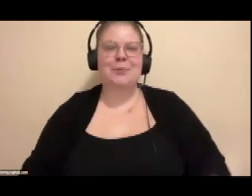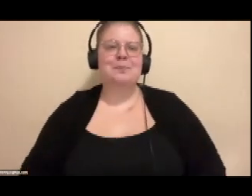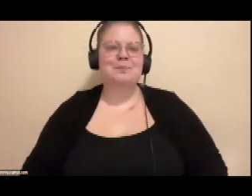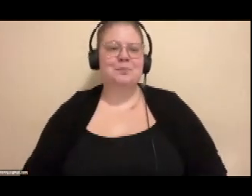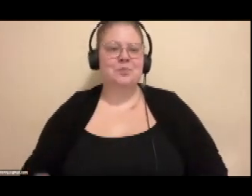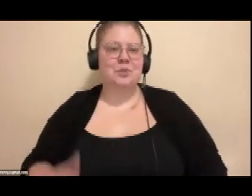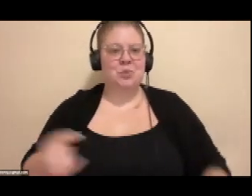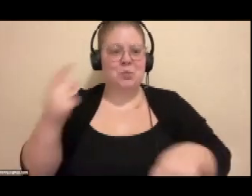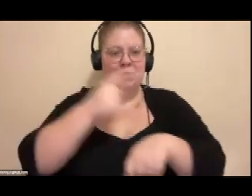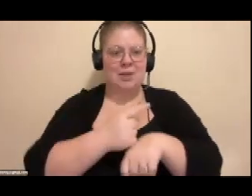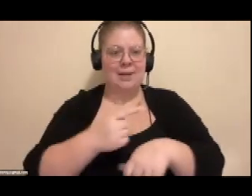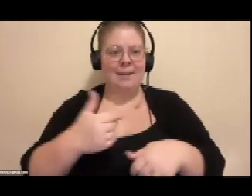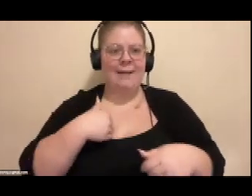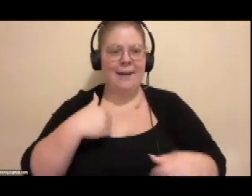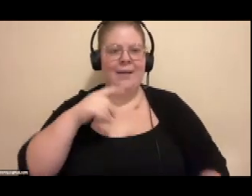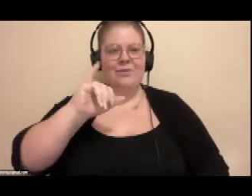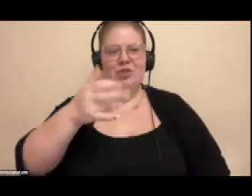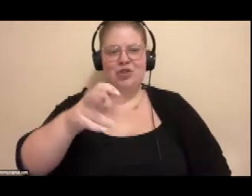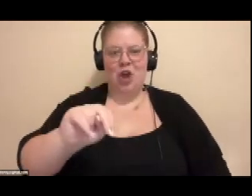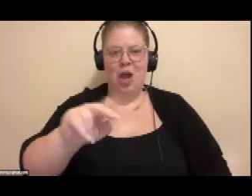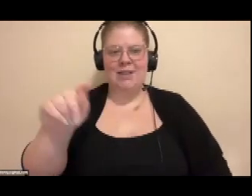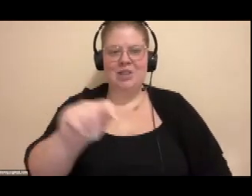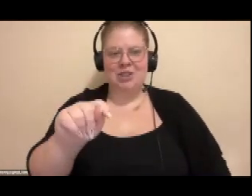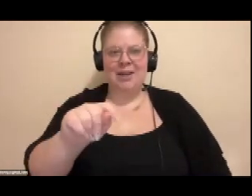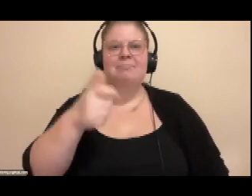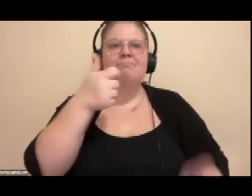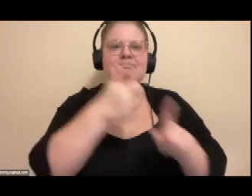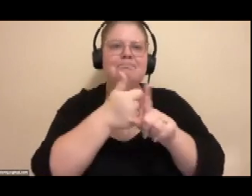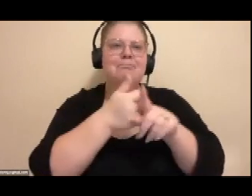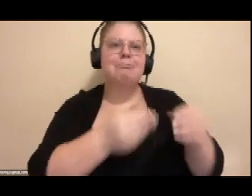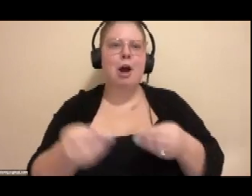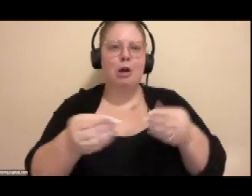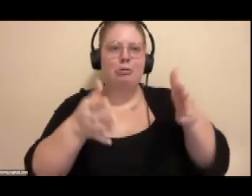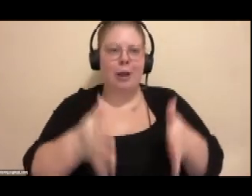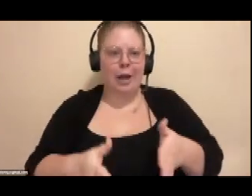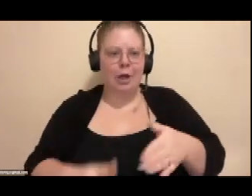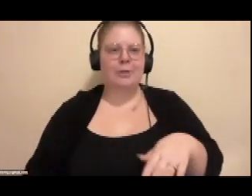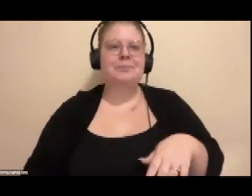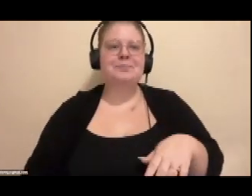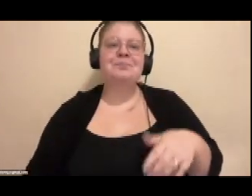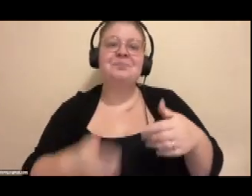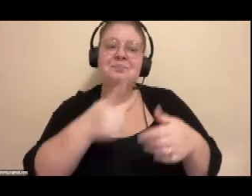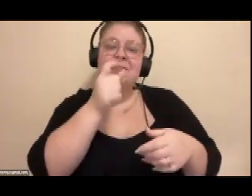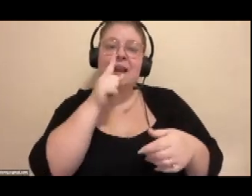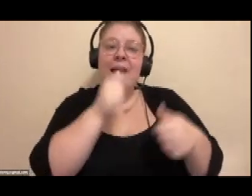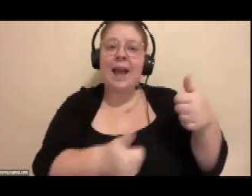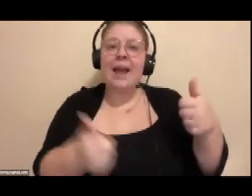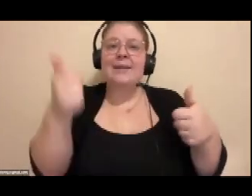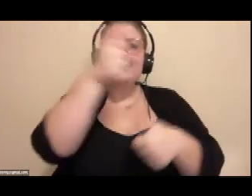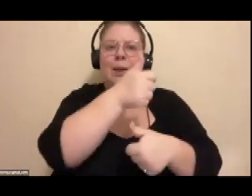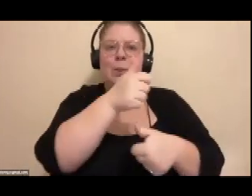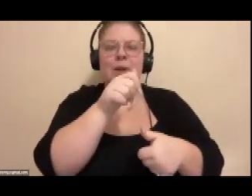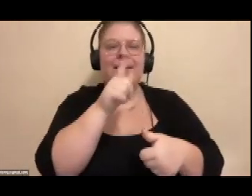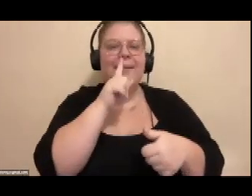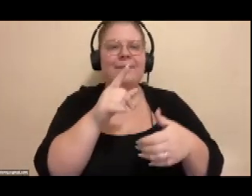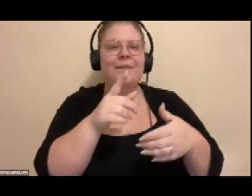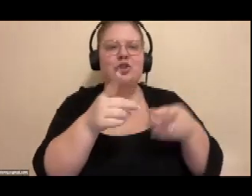John Tcshida, he'll be the moderator. He's the Executive Director of the Association of University